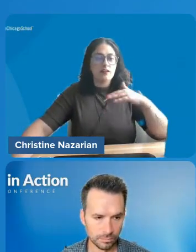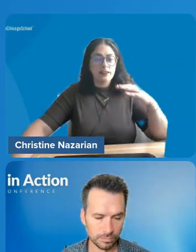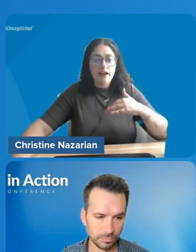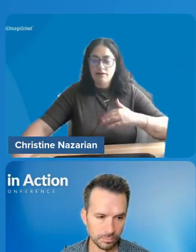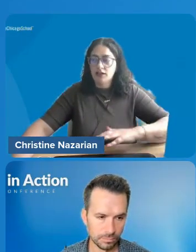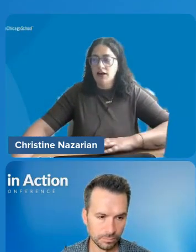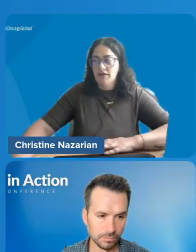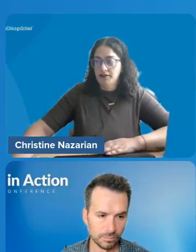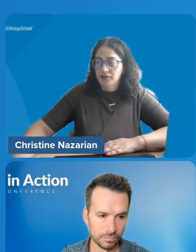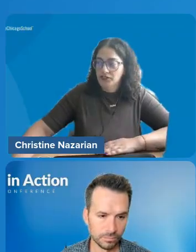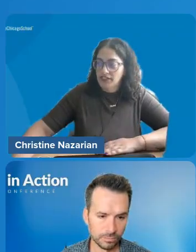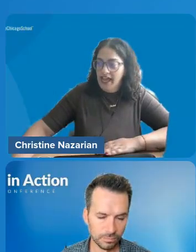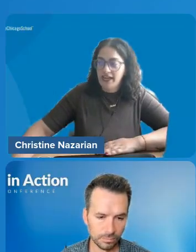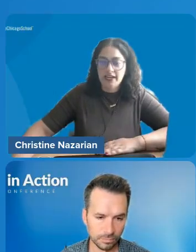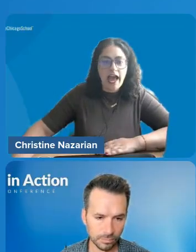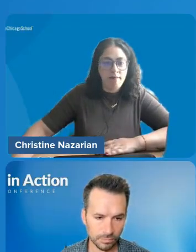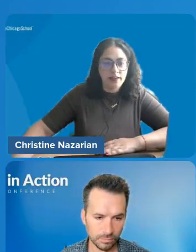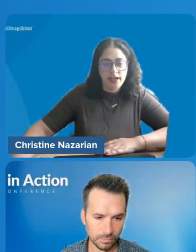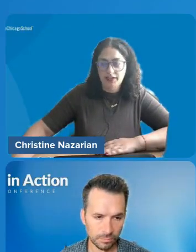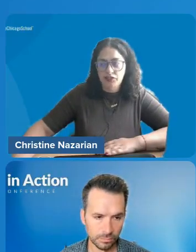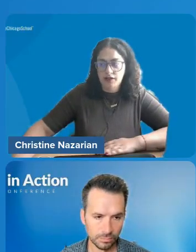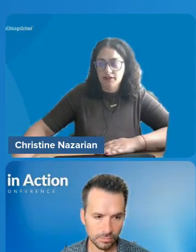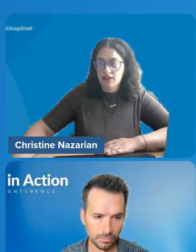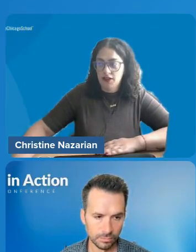level of understanding and application of the theory.